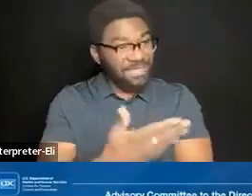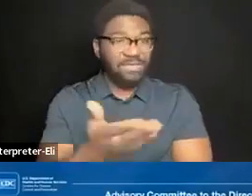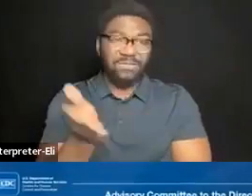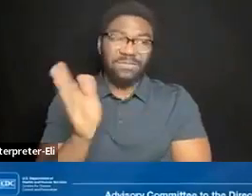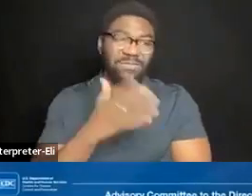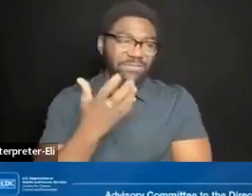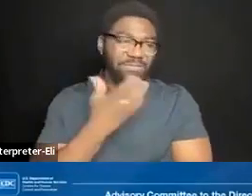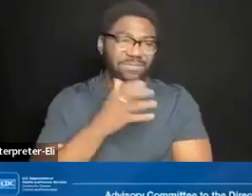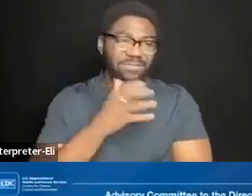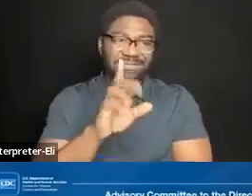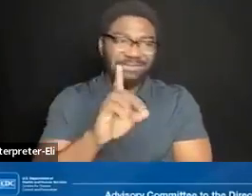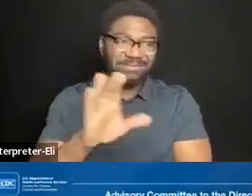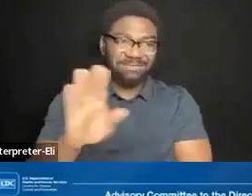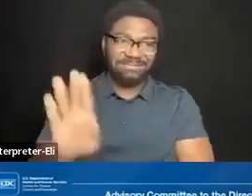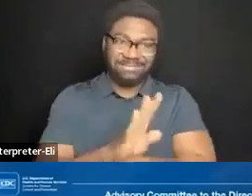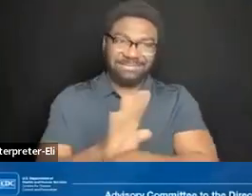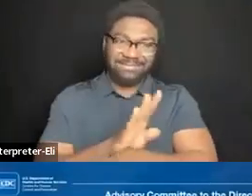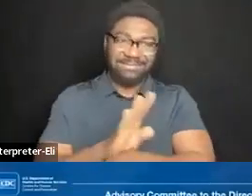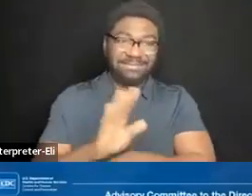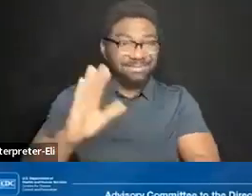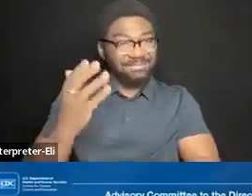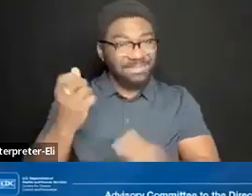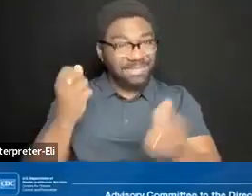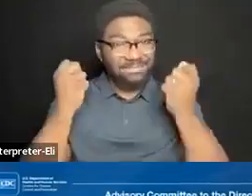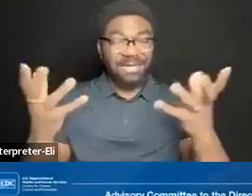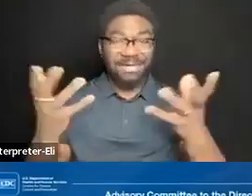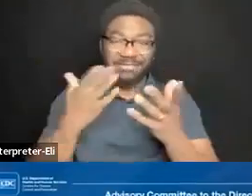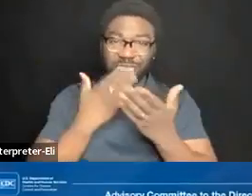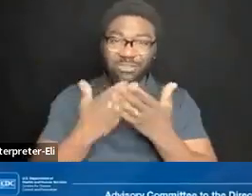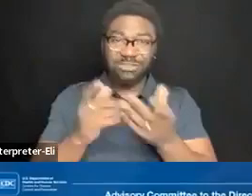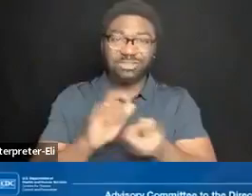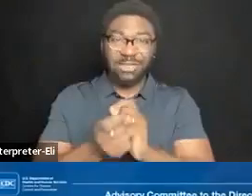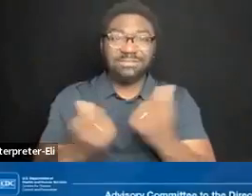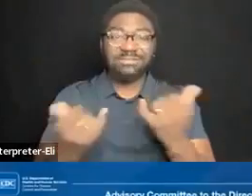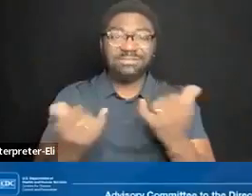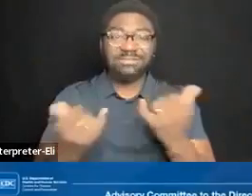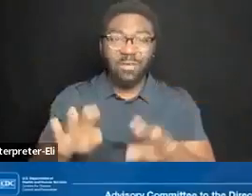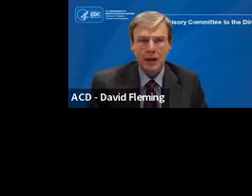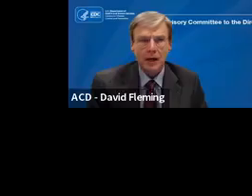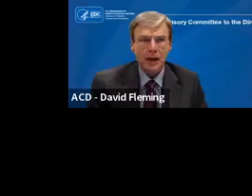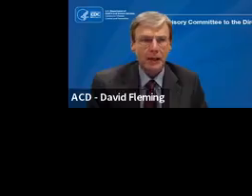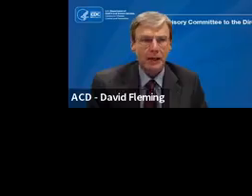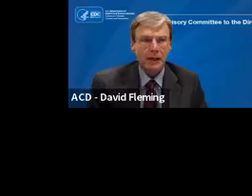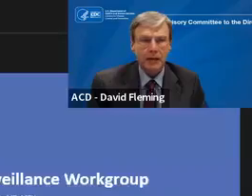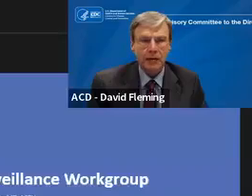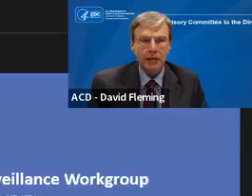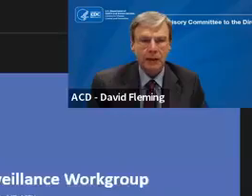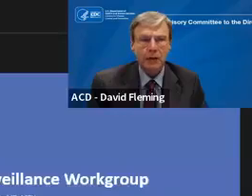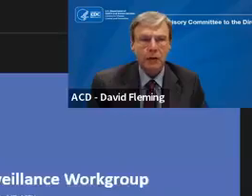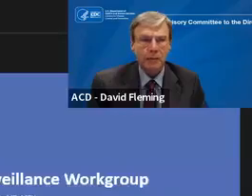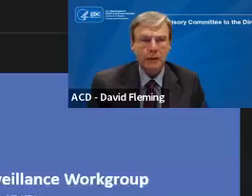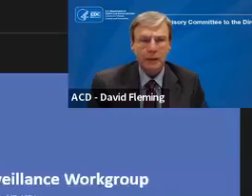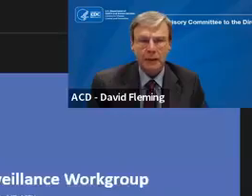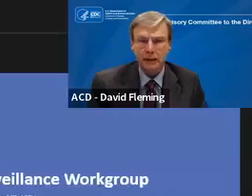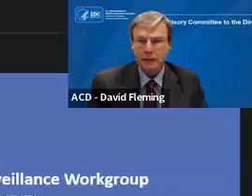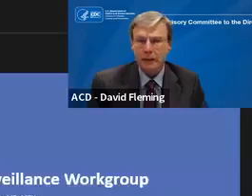Sounds like a lot of great changes. I'm going to go ahead and open it up to the committee for comments, and I see first Lynn Goldman. Lynn, you're on.